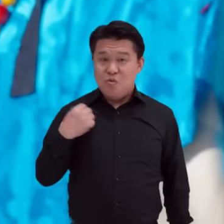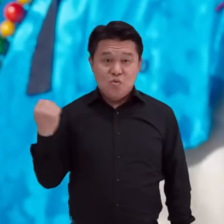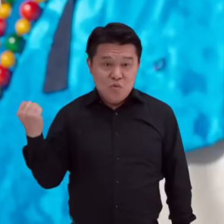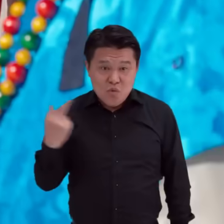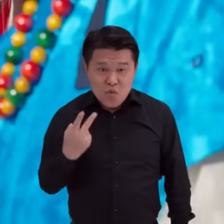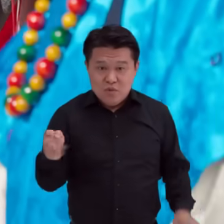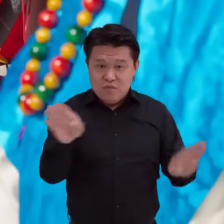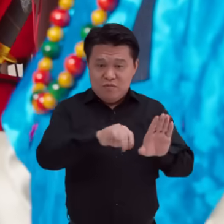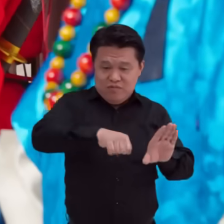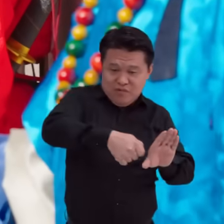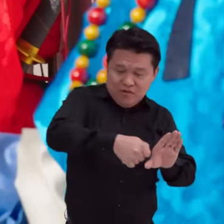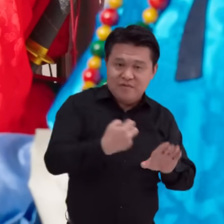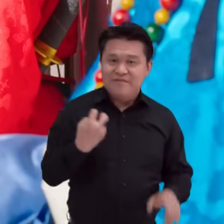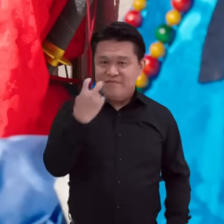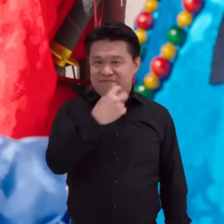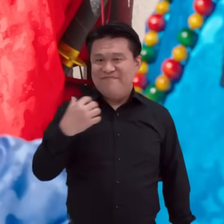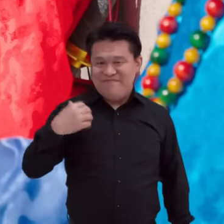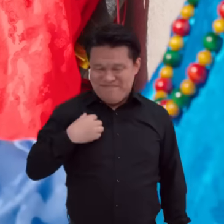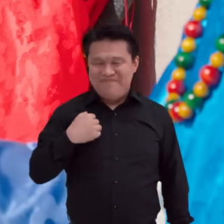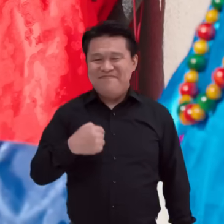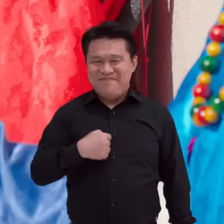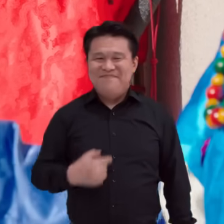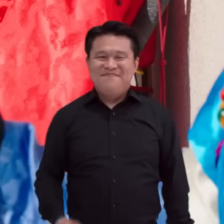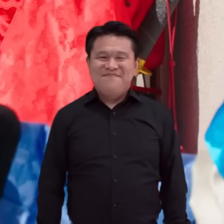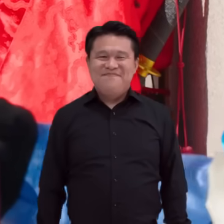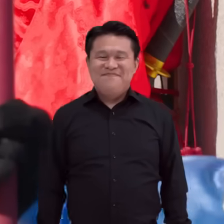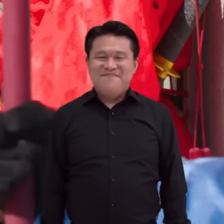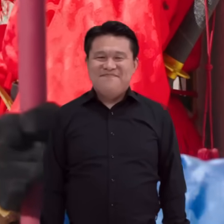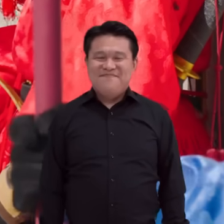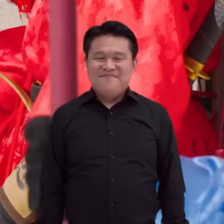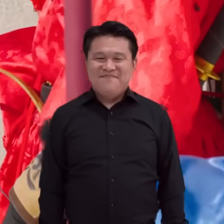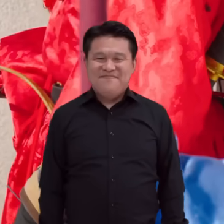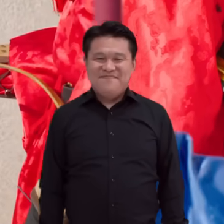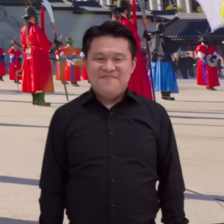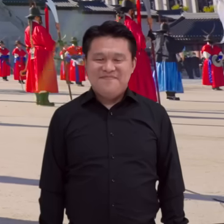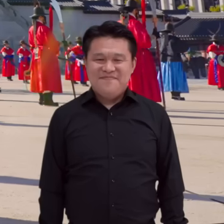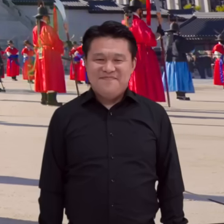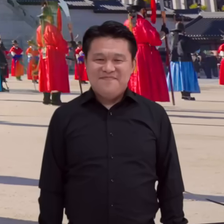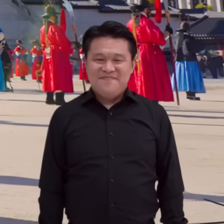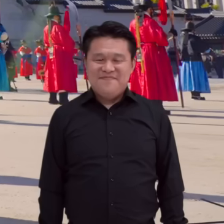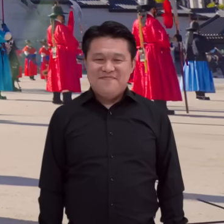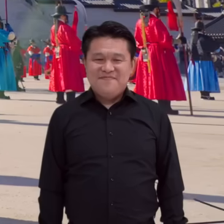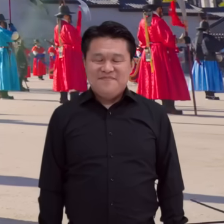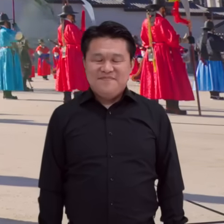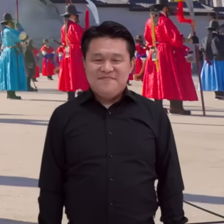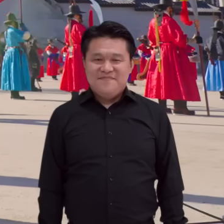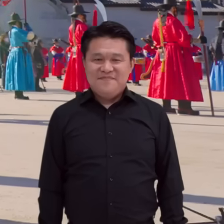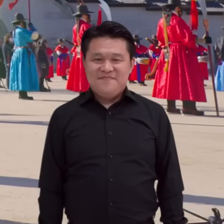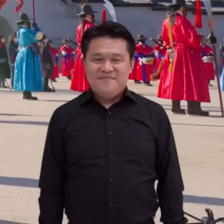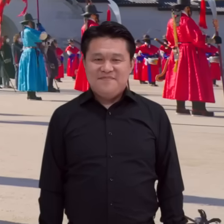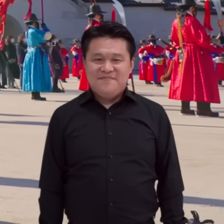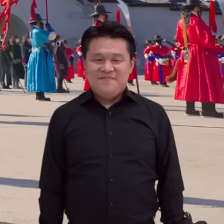They also managed the keys to the palace gates. Q. What is the Changing of the Royal Guard Ceremony?